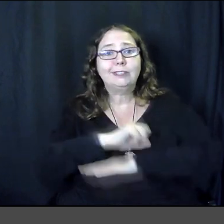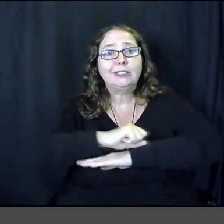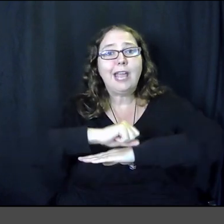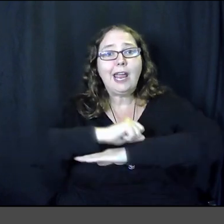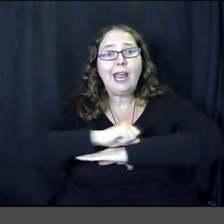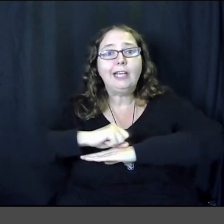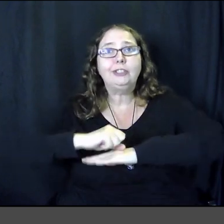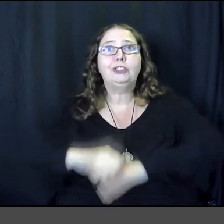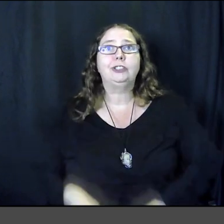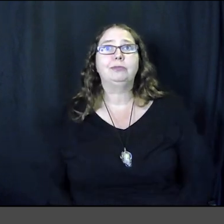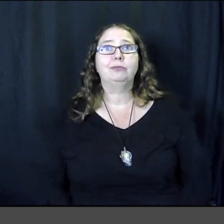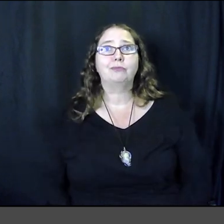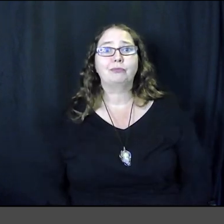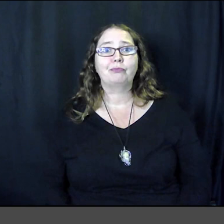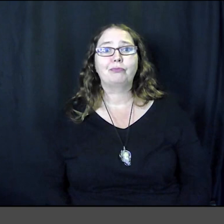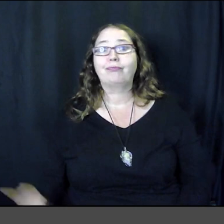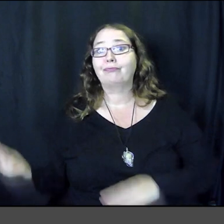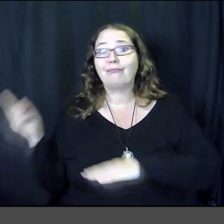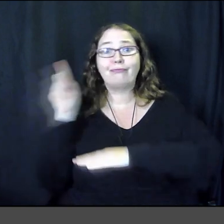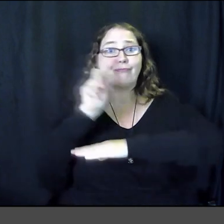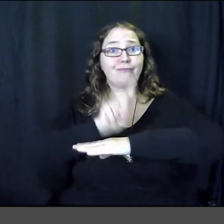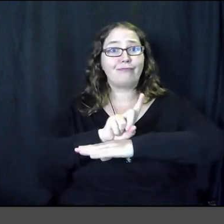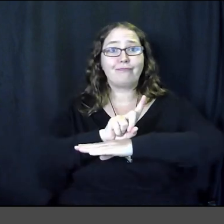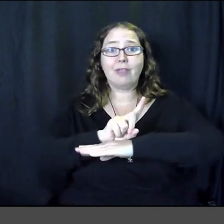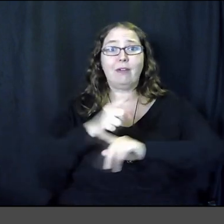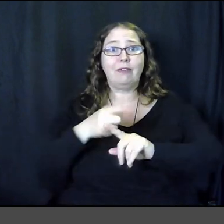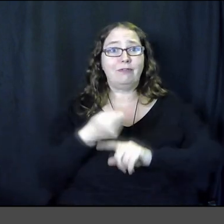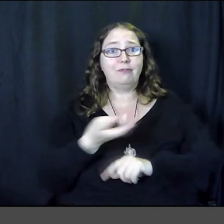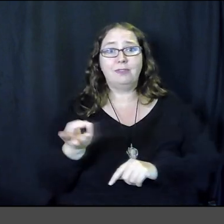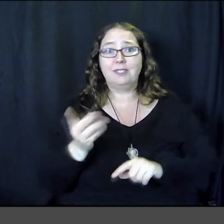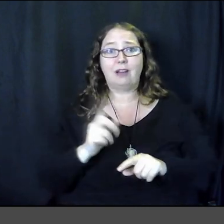AND POETS FROM FRESNO GOT UP THERE AND THEY WERE BELTING THEIR POEMS OUT.